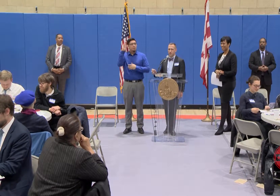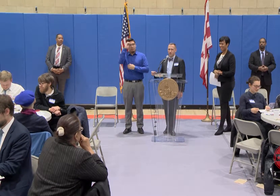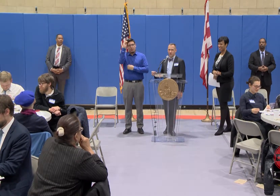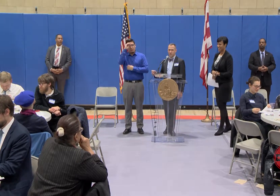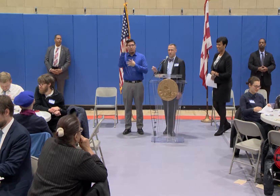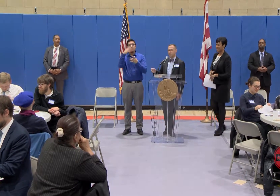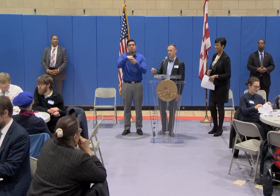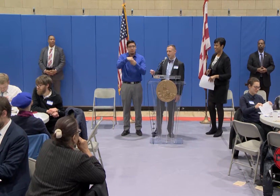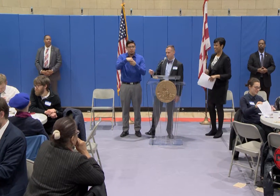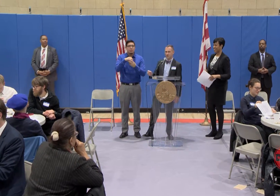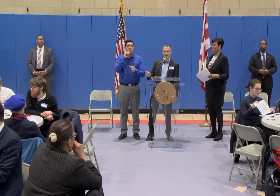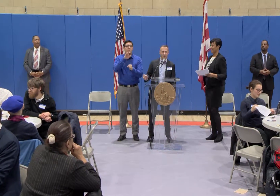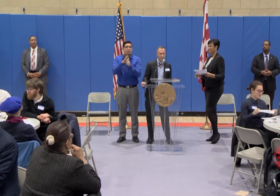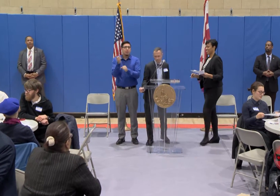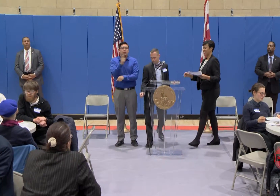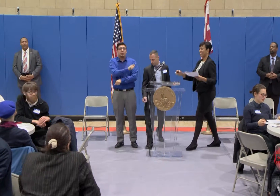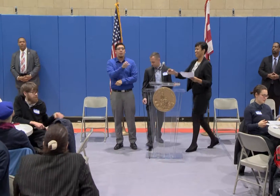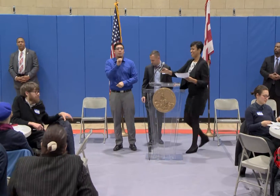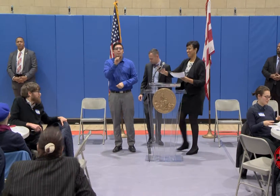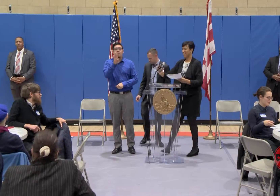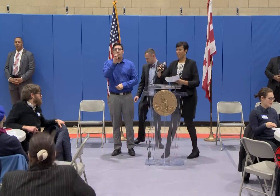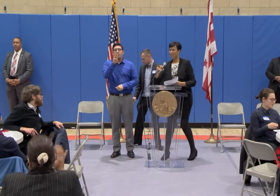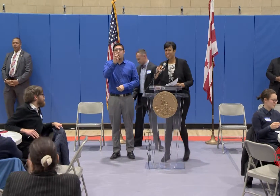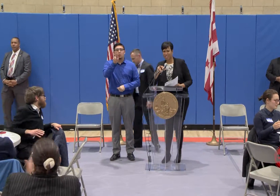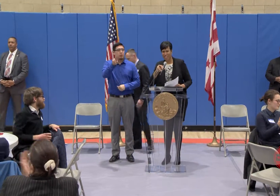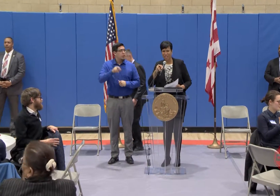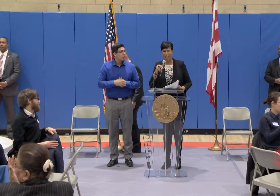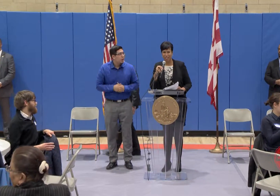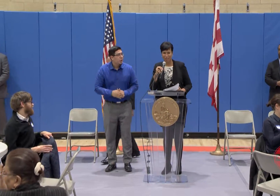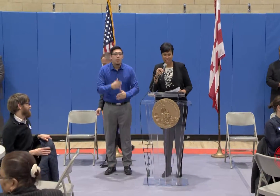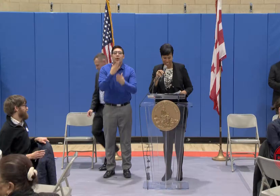IT OVER TO MAYOR BOWSER. THANK YOU. WELL, THANK YOU, EVERYBODY.